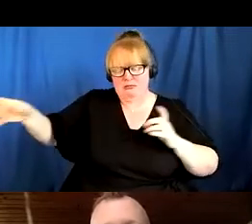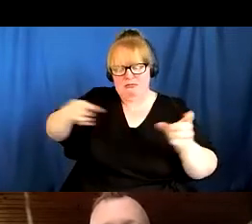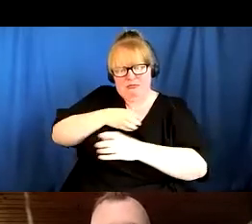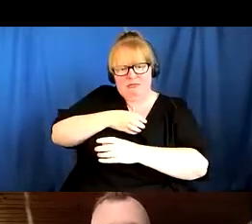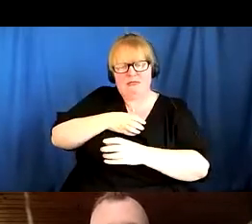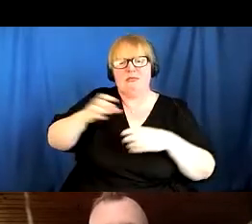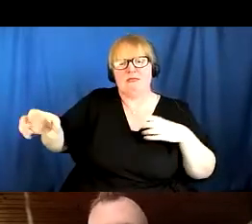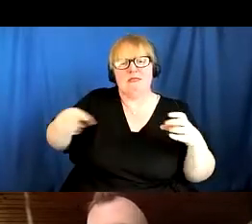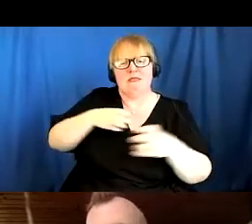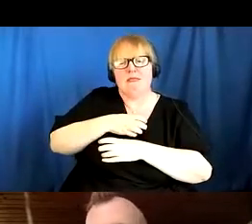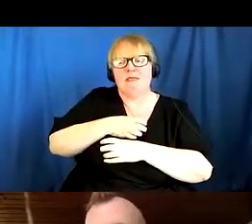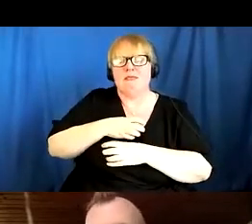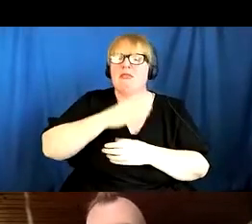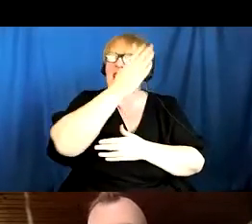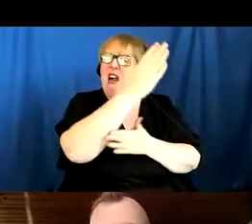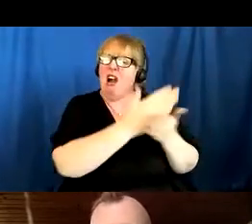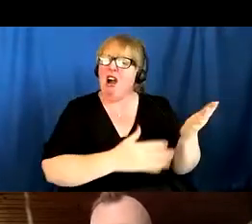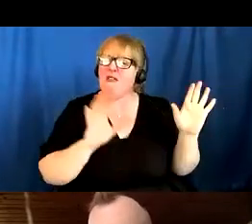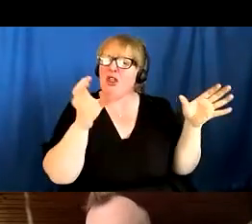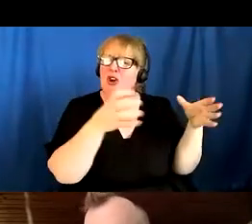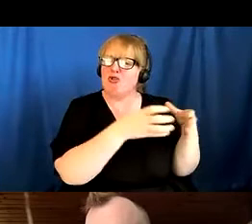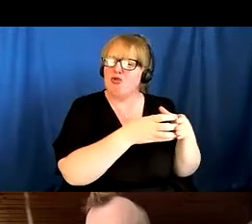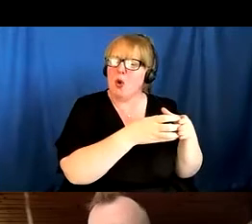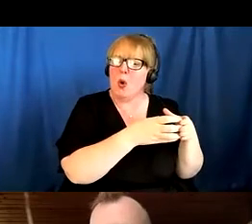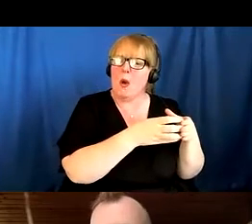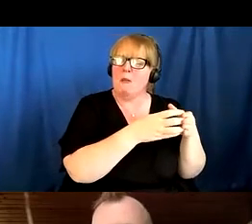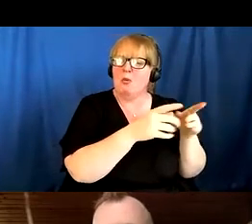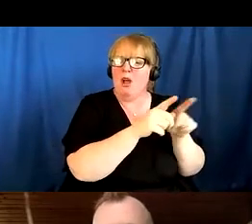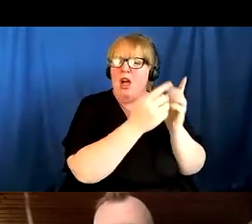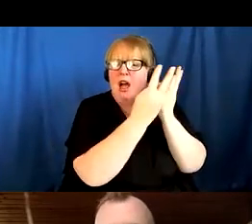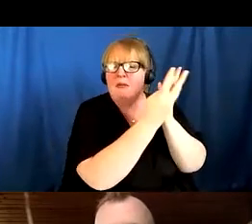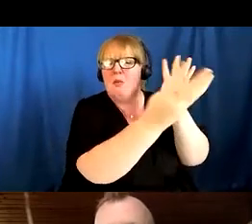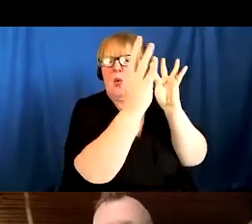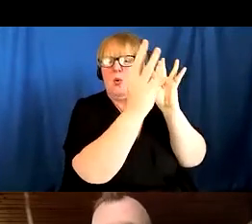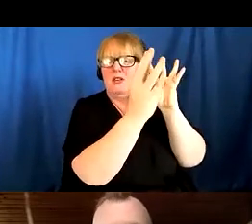half of the group are role playing the board members of the Thanet District Council,